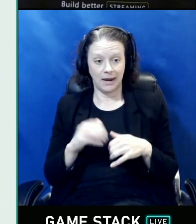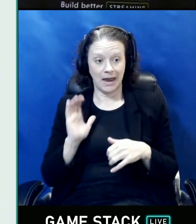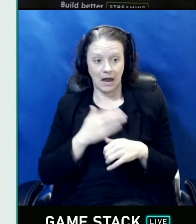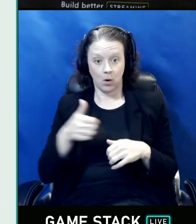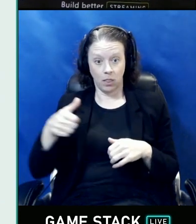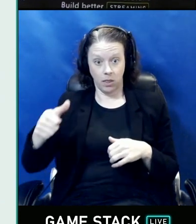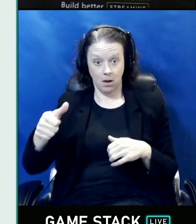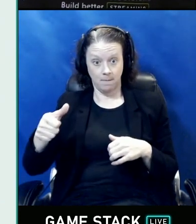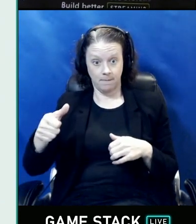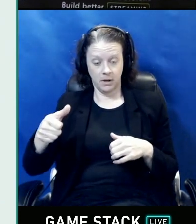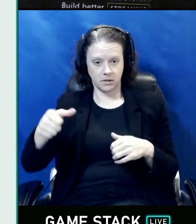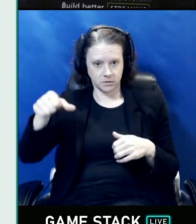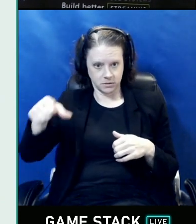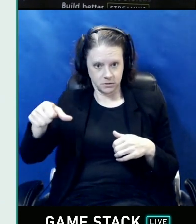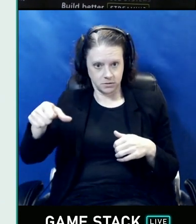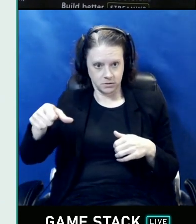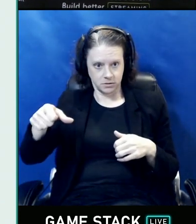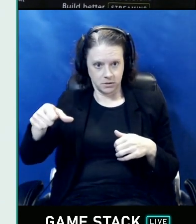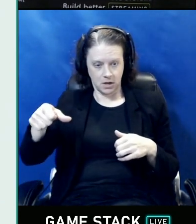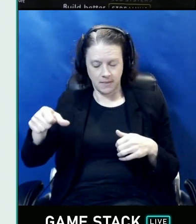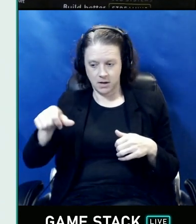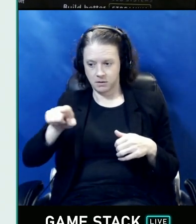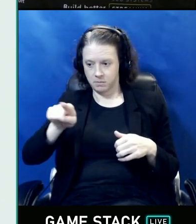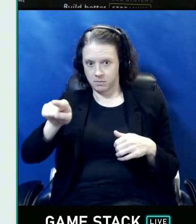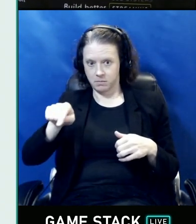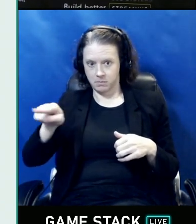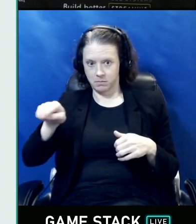and having the artifacts close by makes them much easier to use.